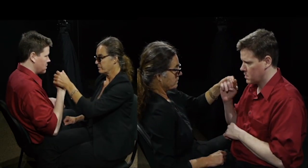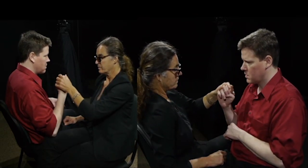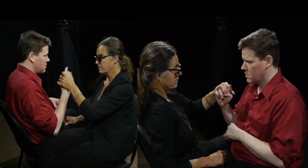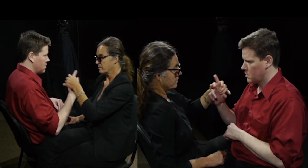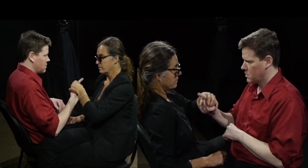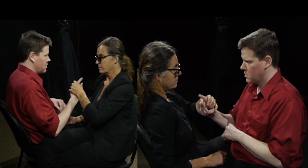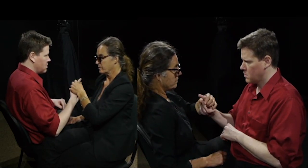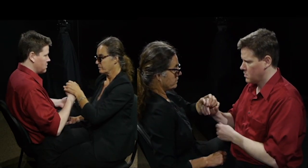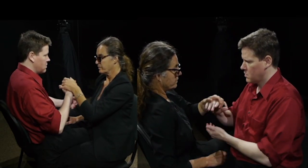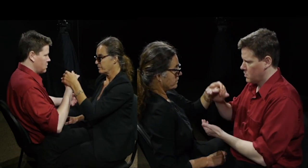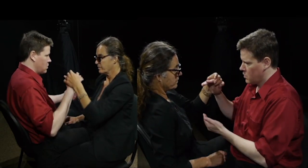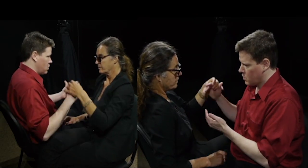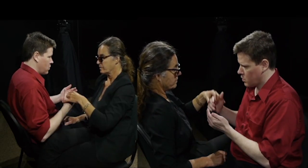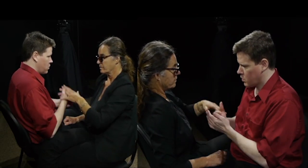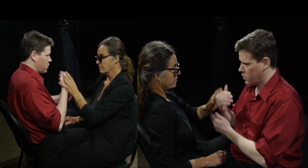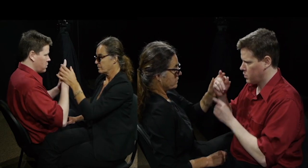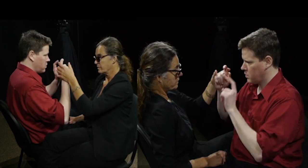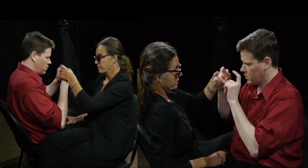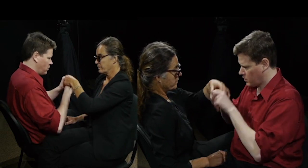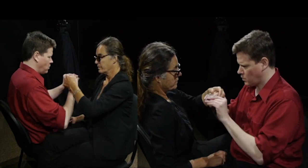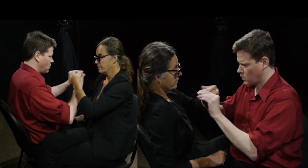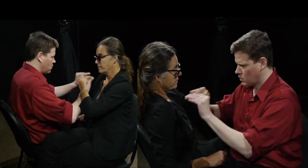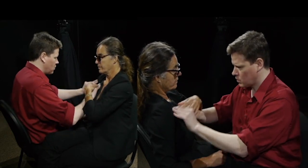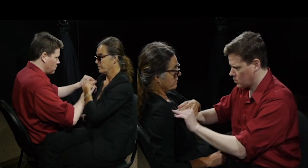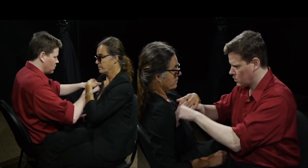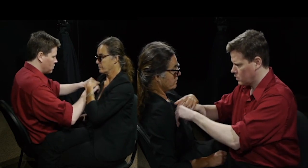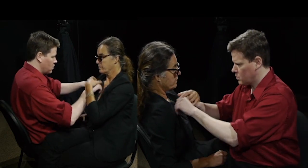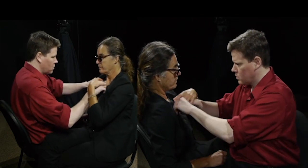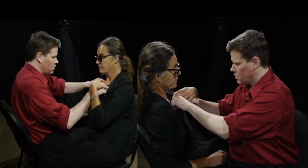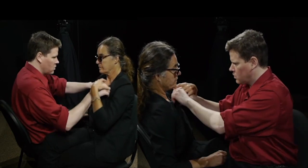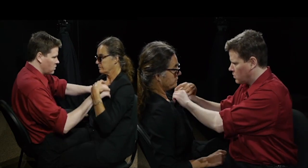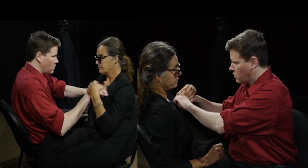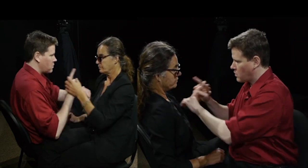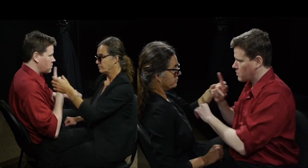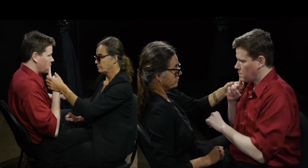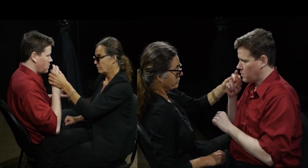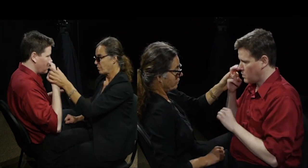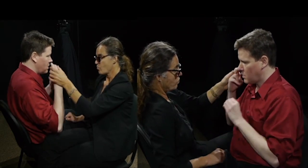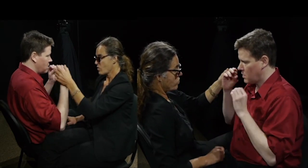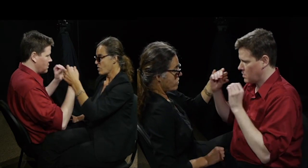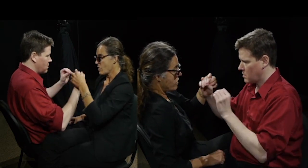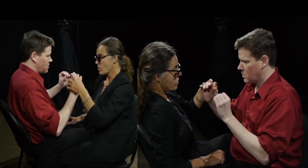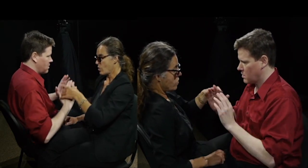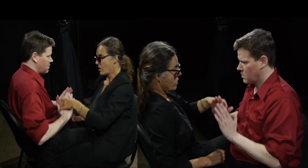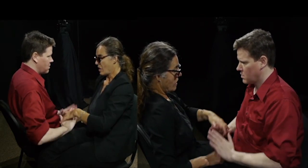To effect such an overhaul, yes, of the entire system, and to usher in a new era, the biggest thing is simple: